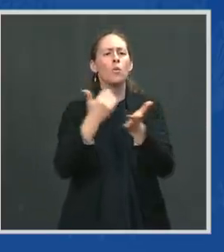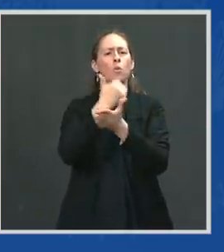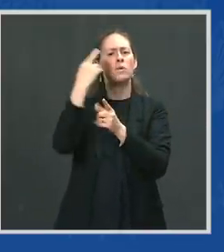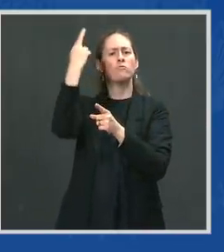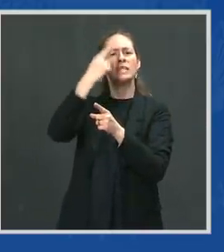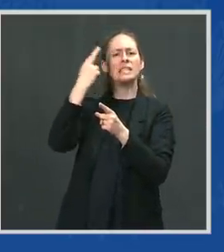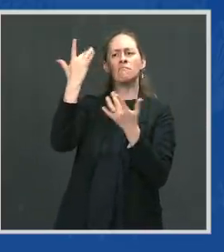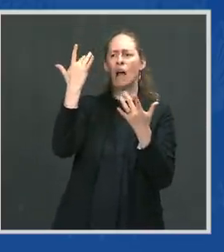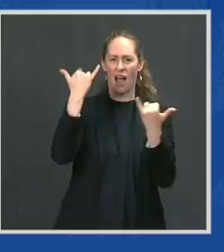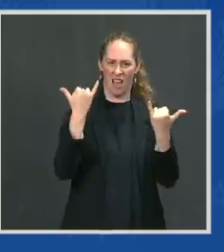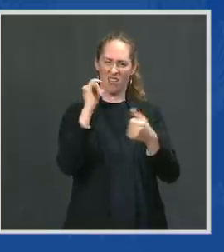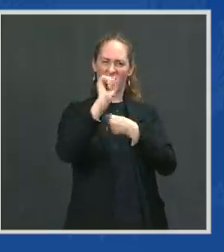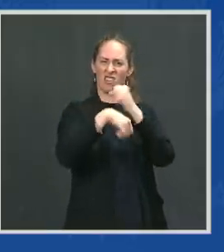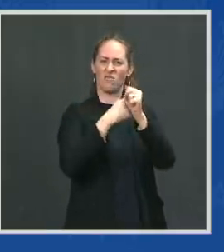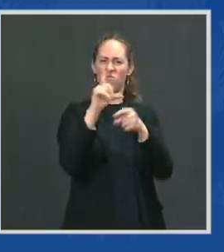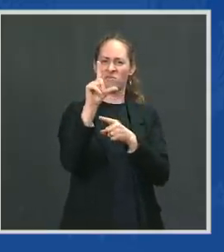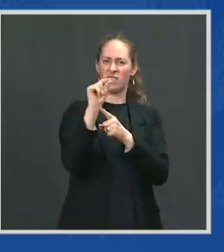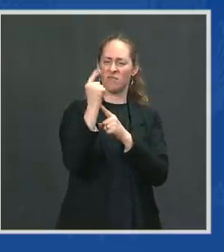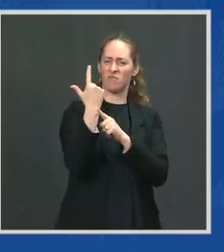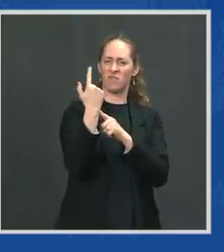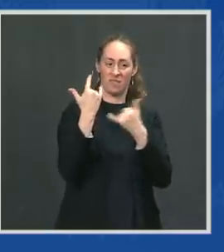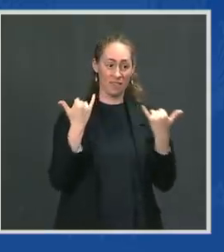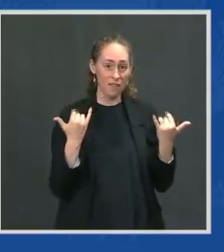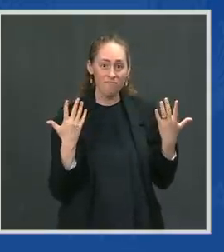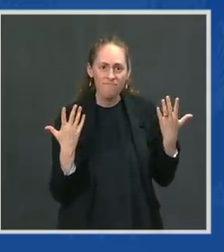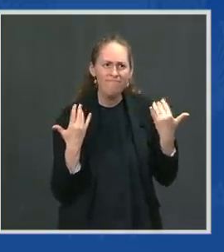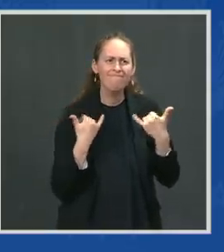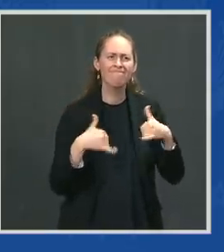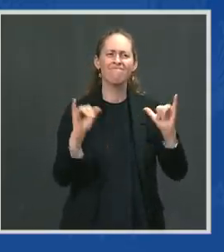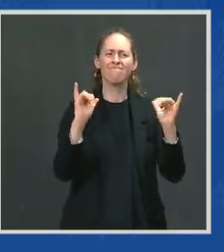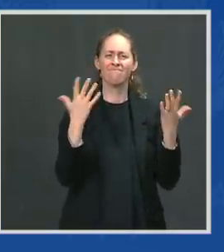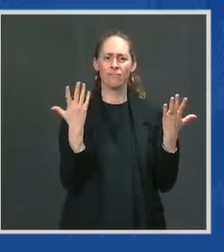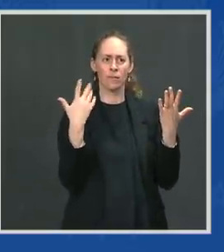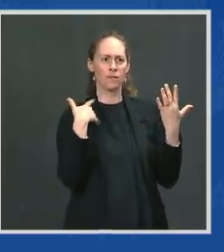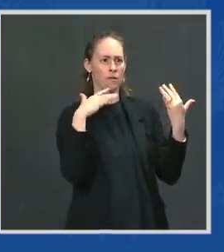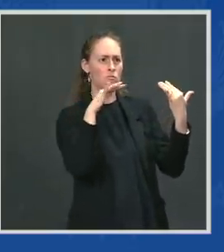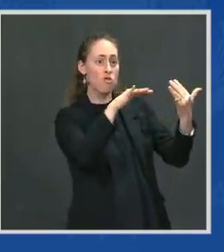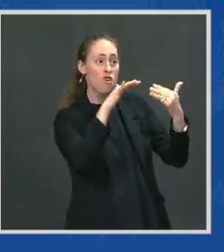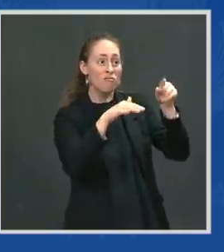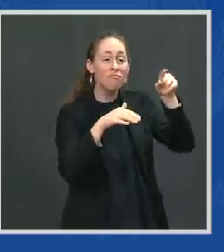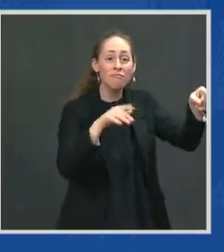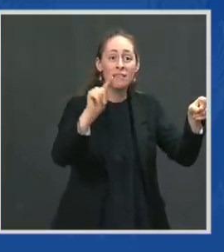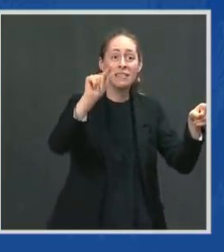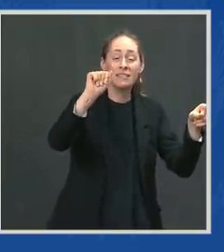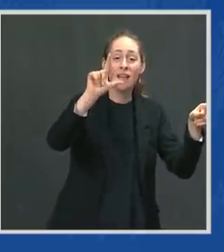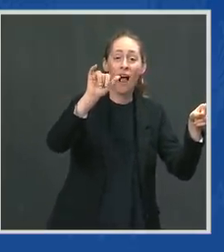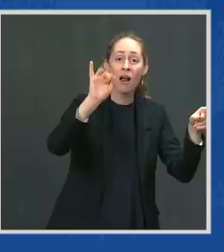Rather than return to war with the Taliban, we have to focus on the challenges that are in front of us.